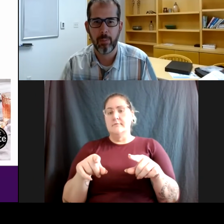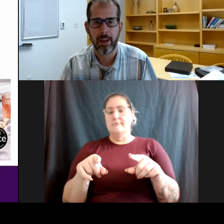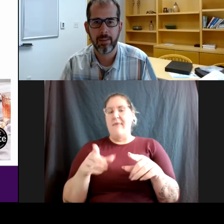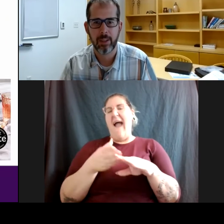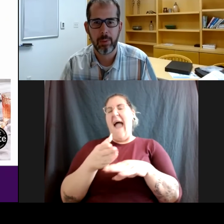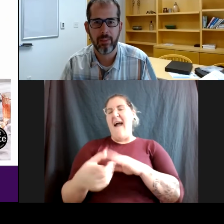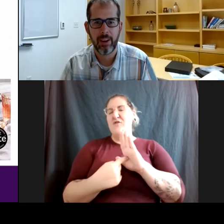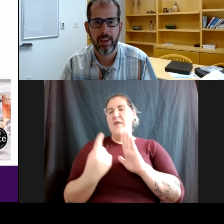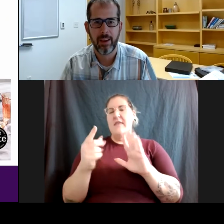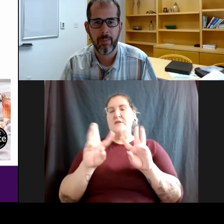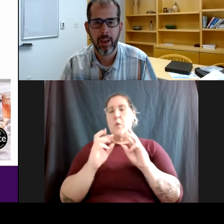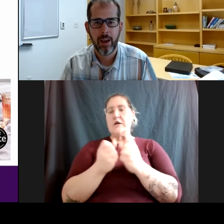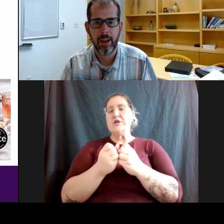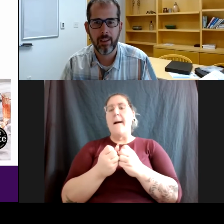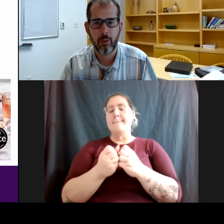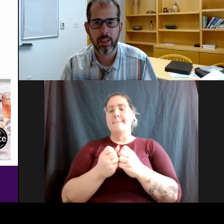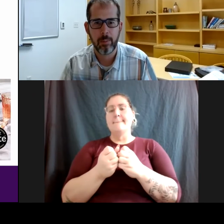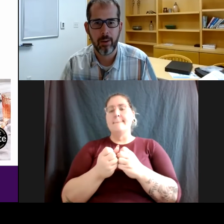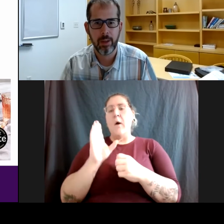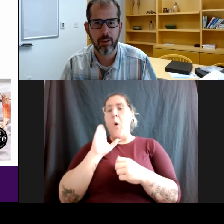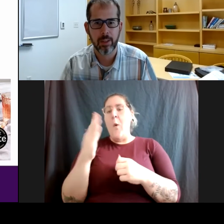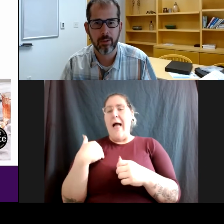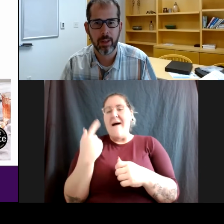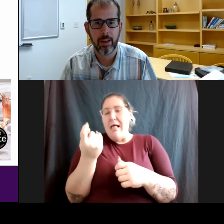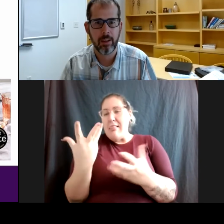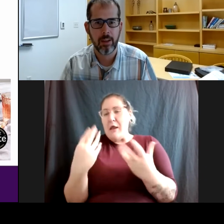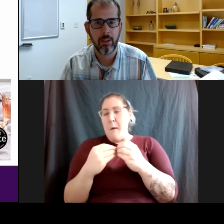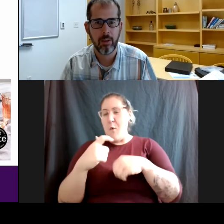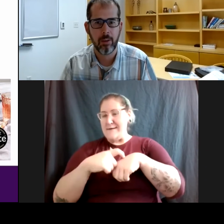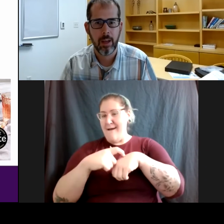during the break, so you can find that there. Another question about resources is related to the